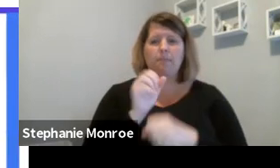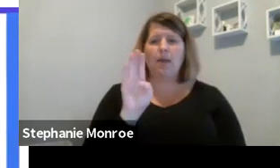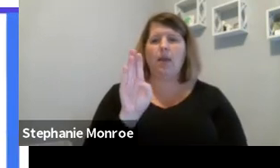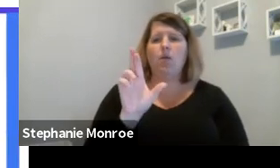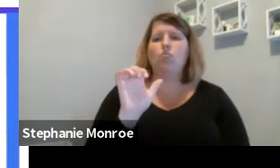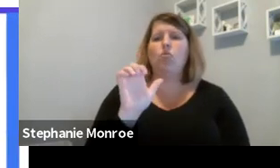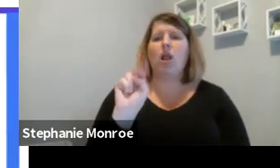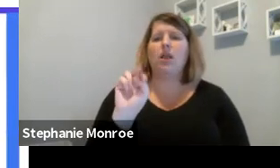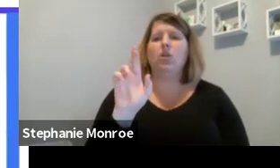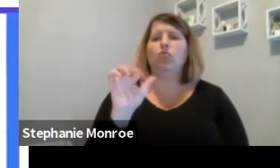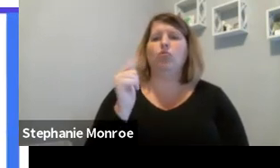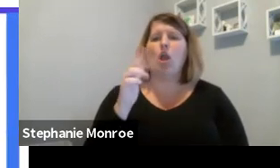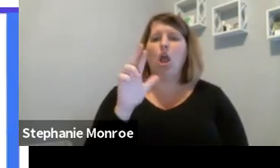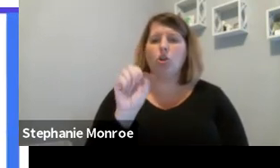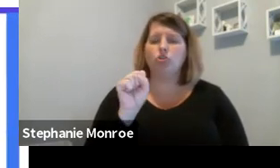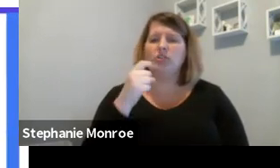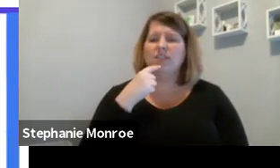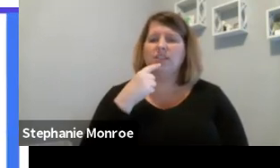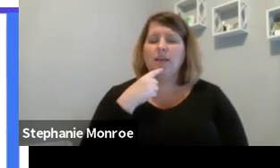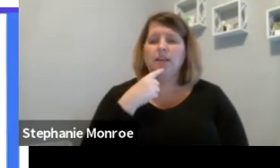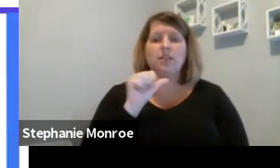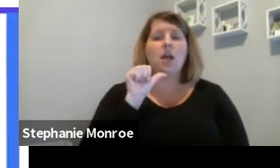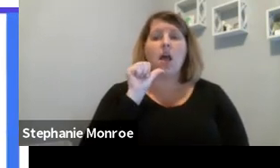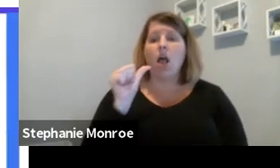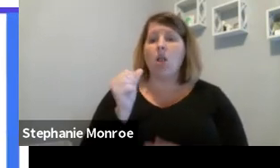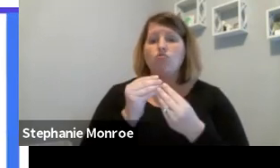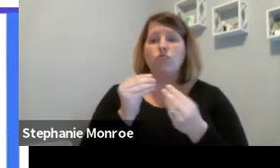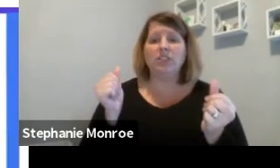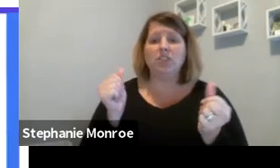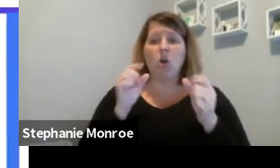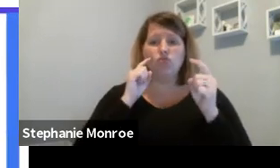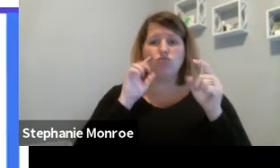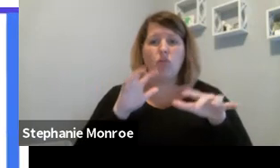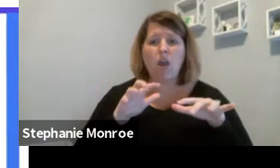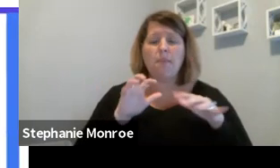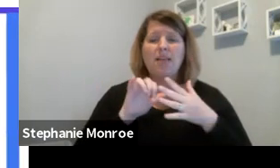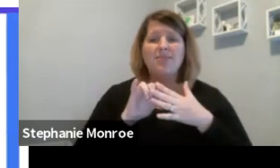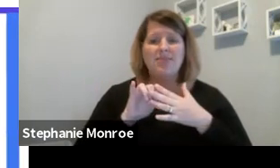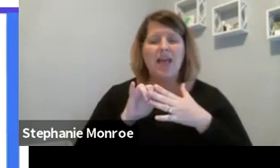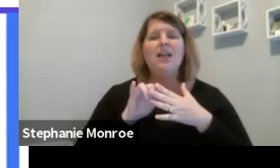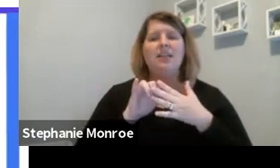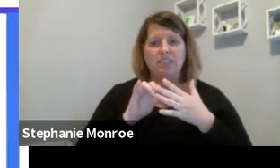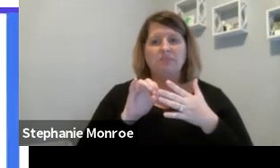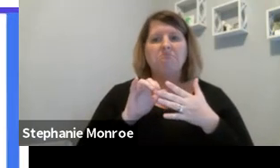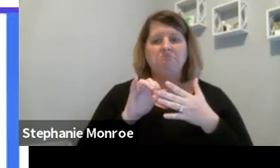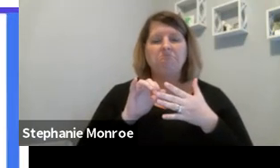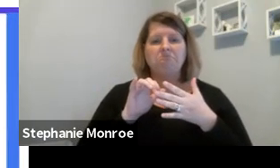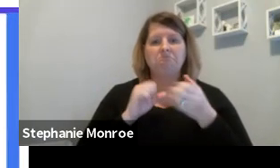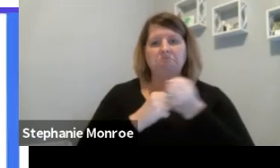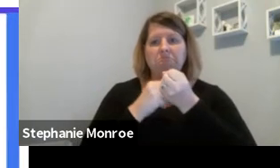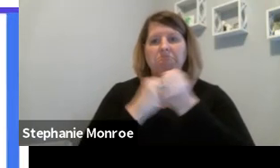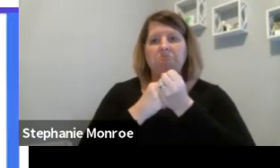that says, "Unresolved trauma is the fuel "for the cycle of violence in our country"?